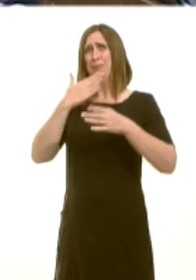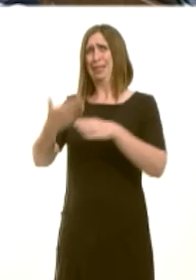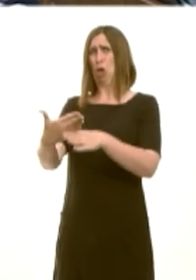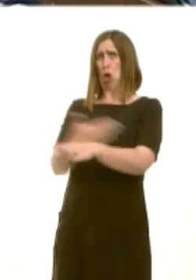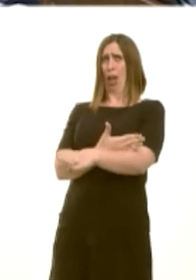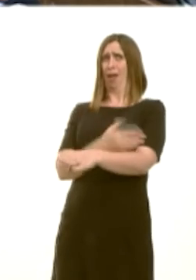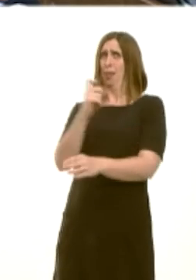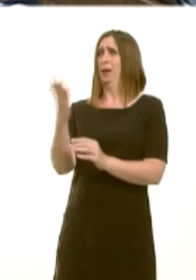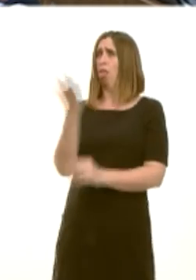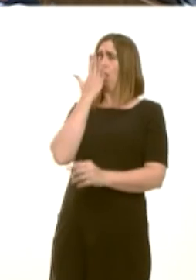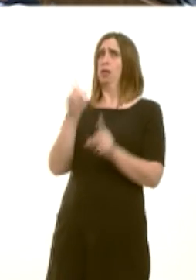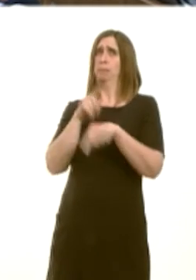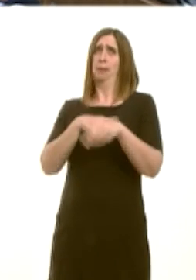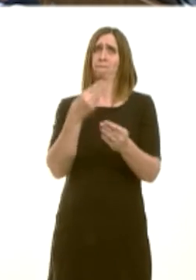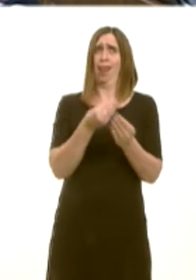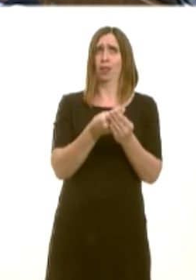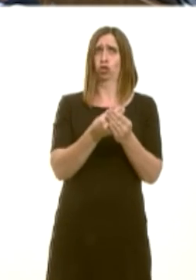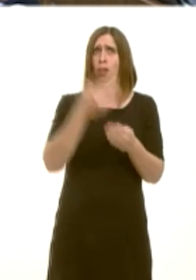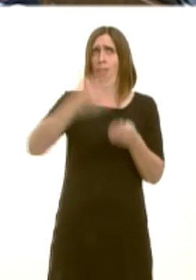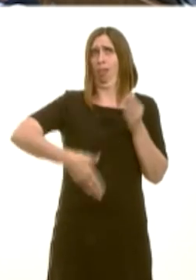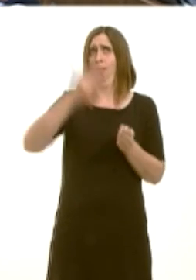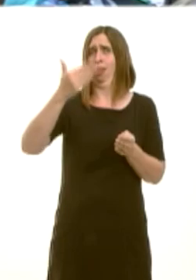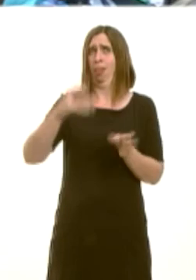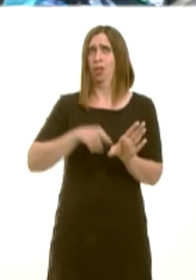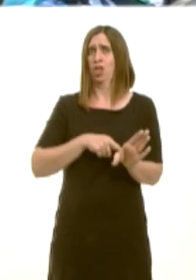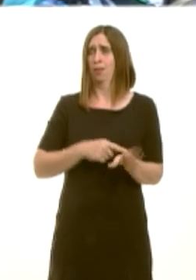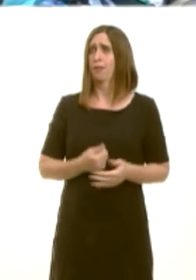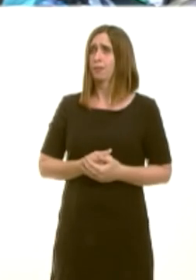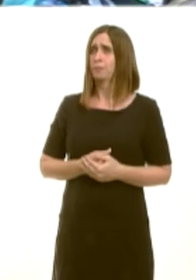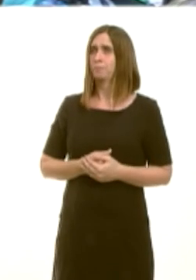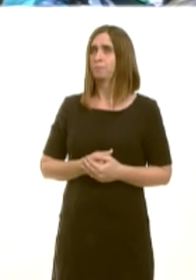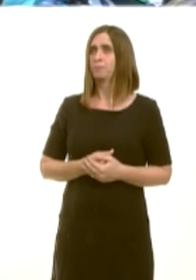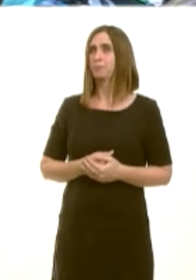year? Carwyn Jones: When I saw the Memberís question,